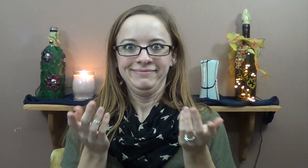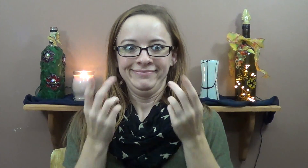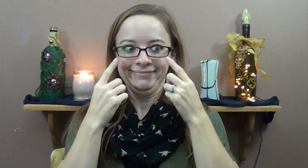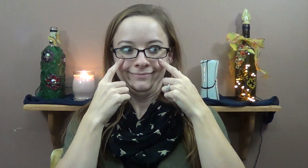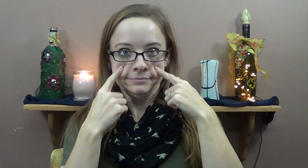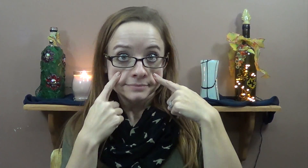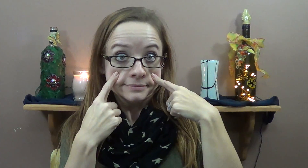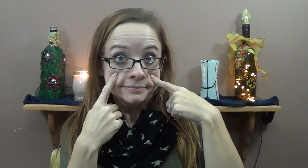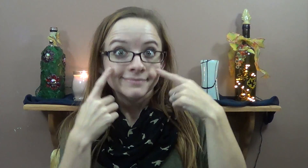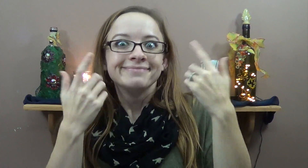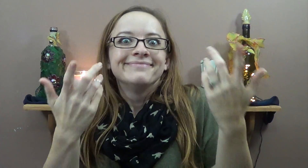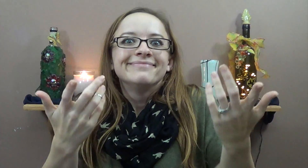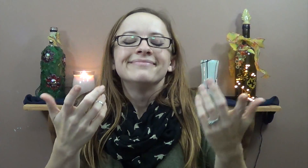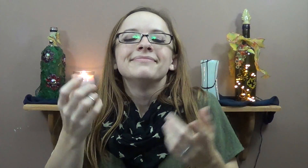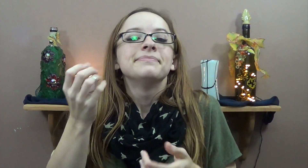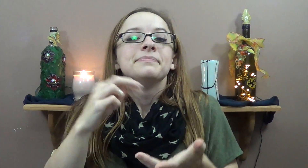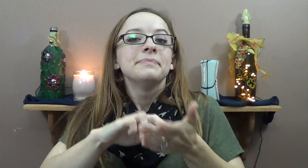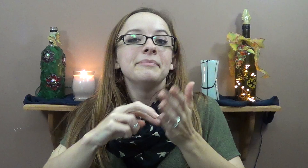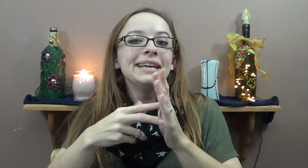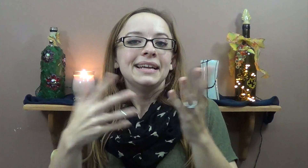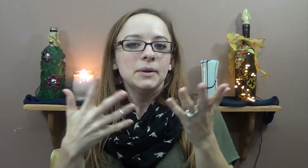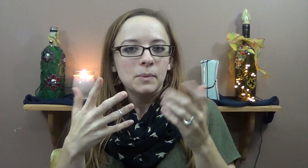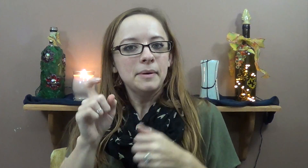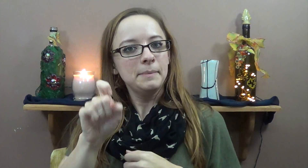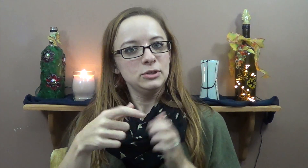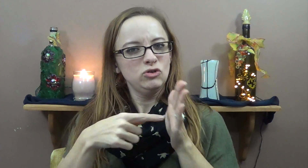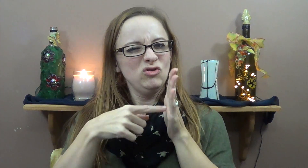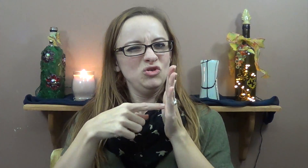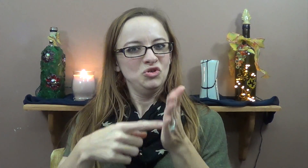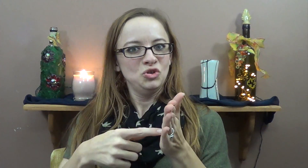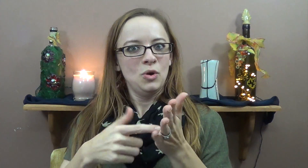is. It's a visual language. You know it's through your eyes!